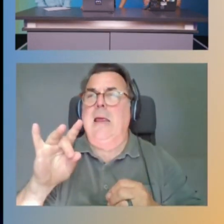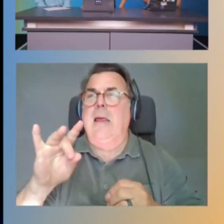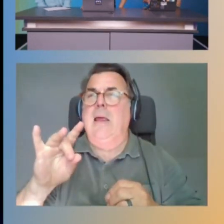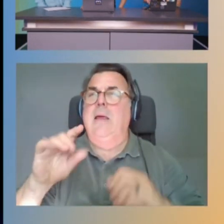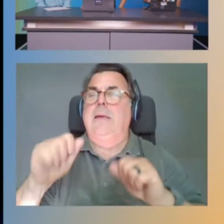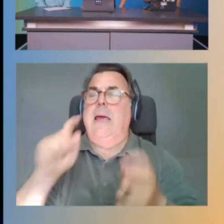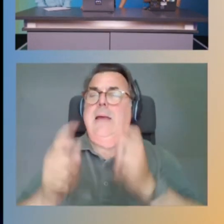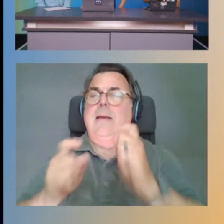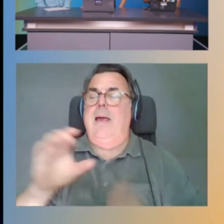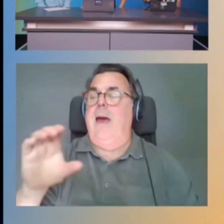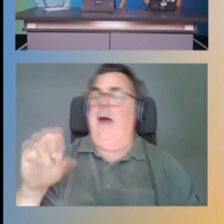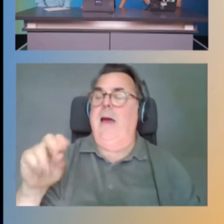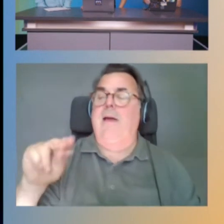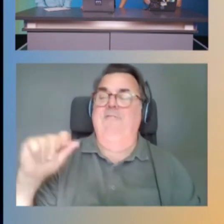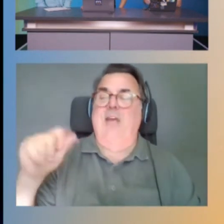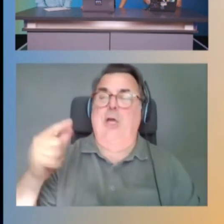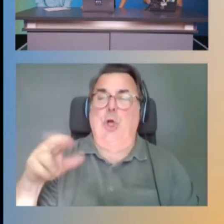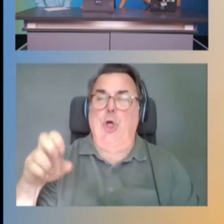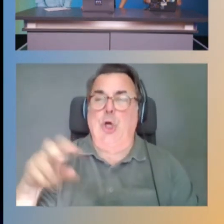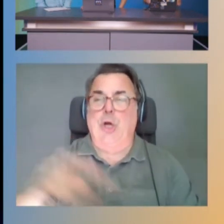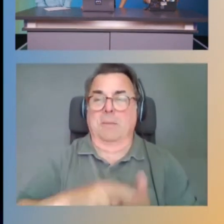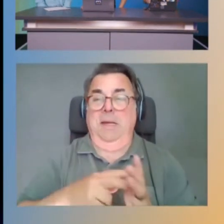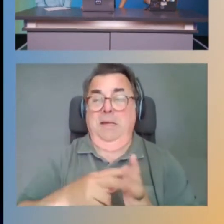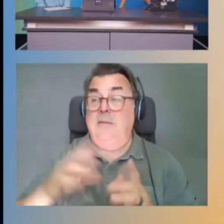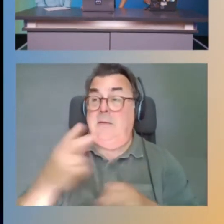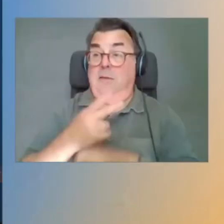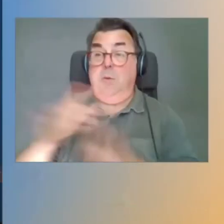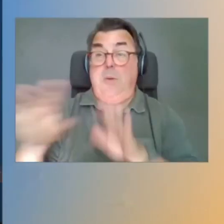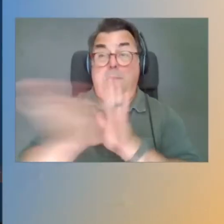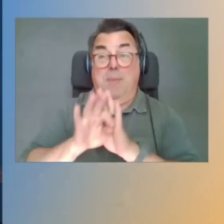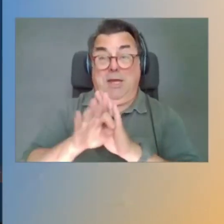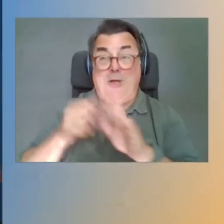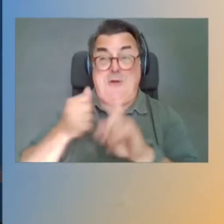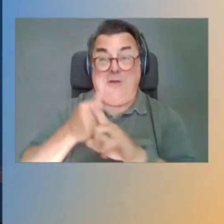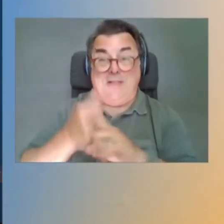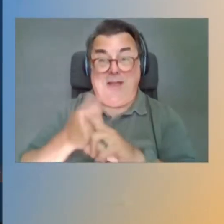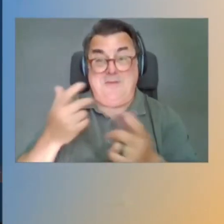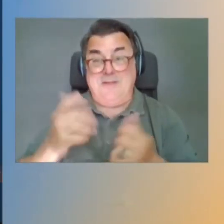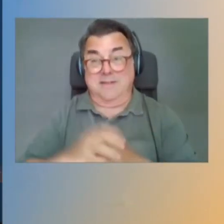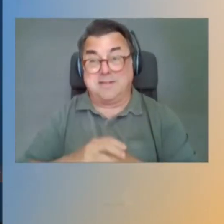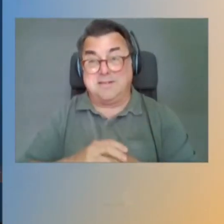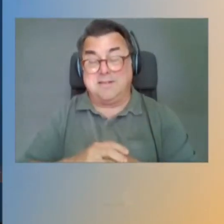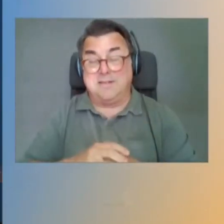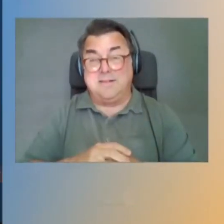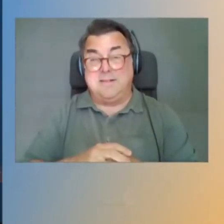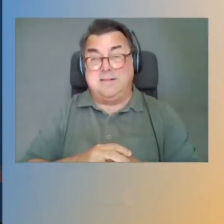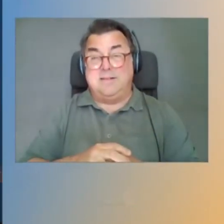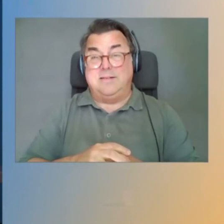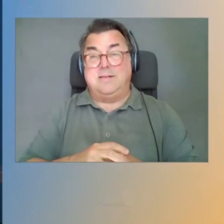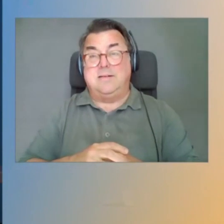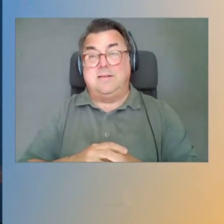which means that customers get to choose on a pair operator basis how the bit layout is used.